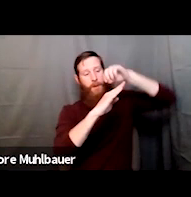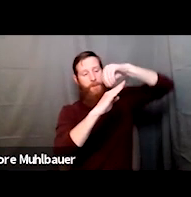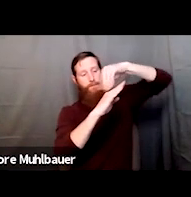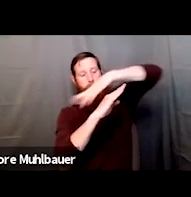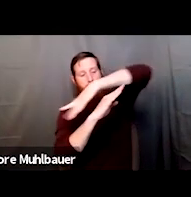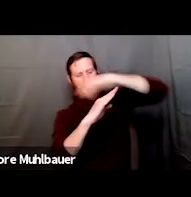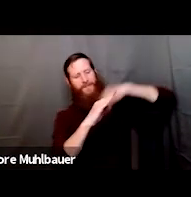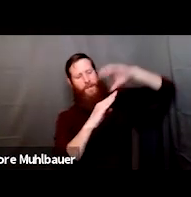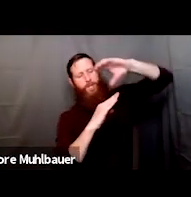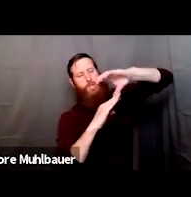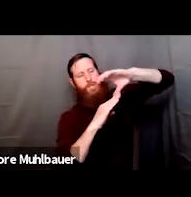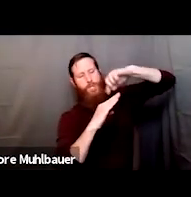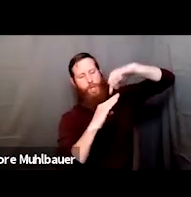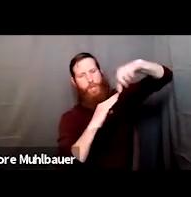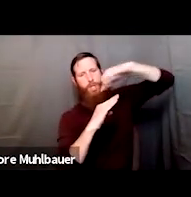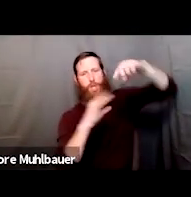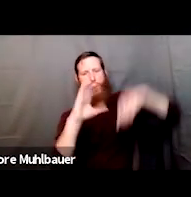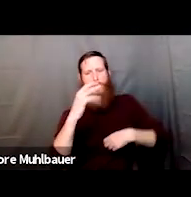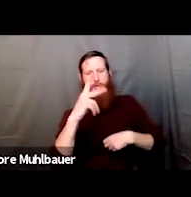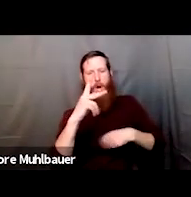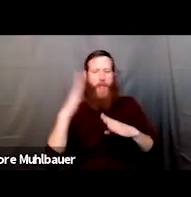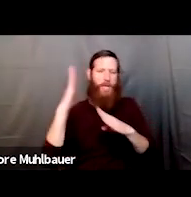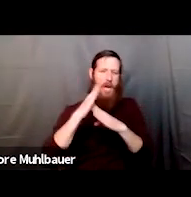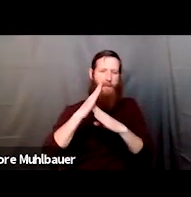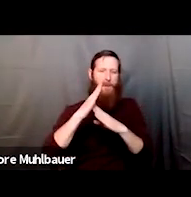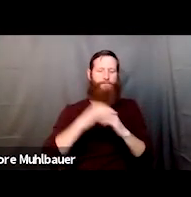so you do have to look out for those but more generally speaking